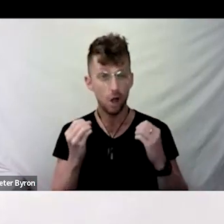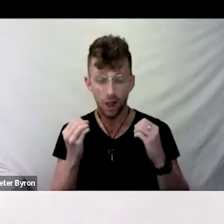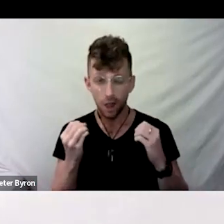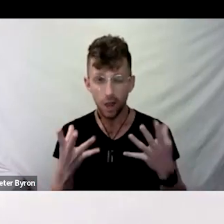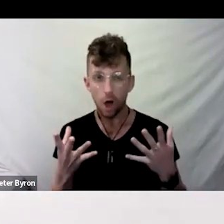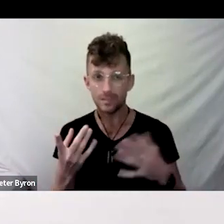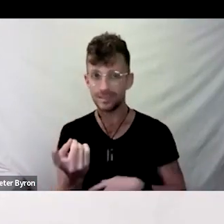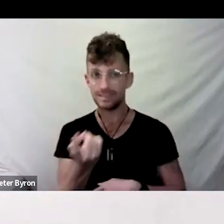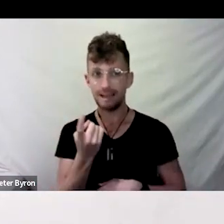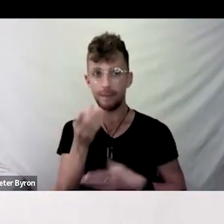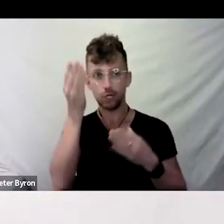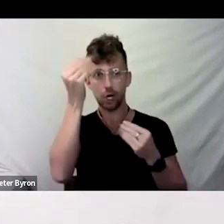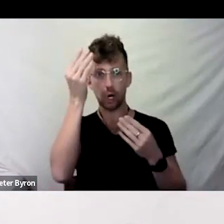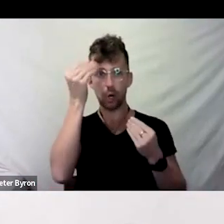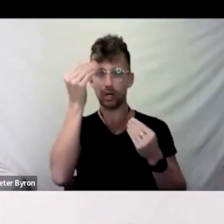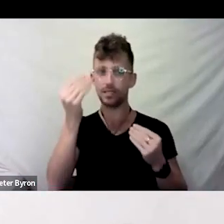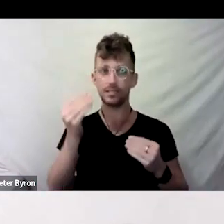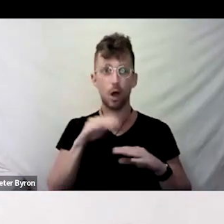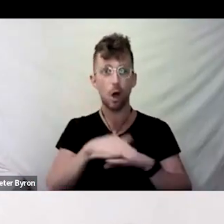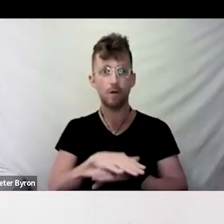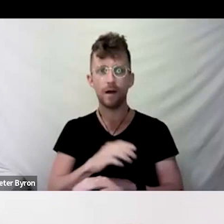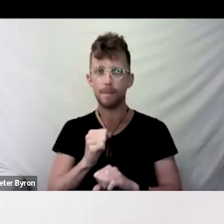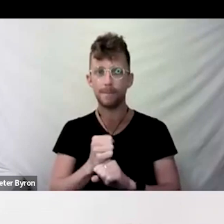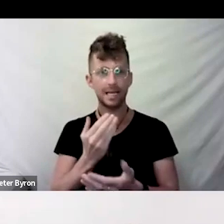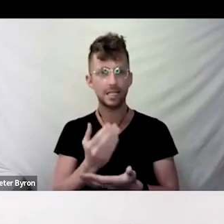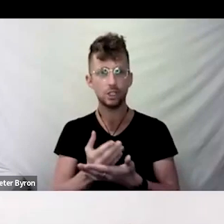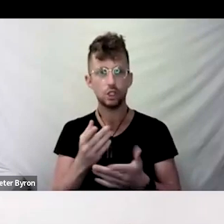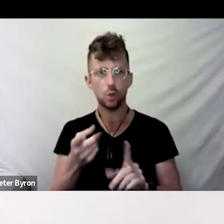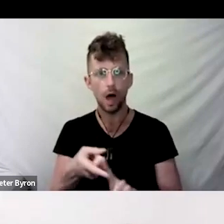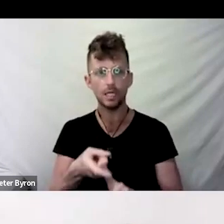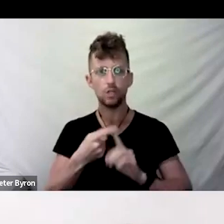there about taking an approach that makes greater use of upfront planning and support